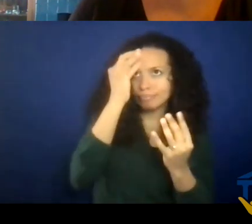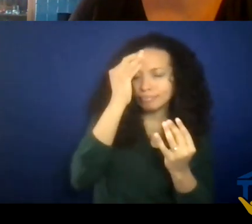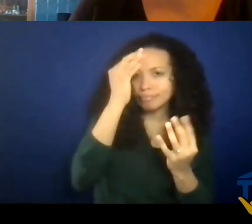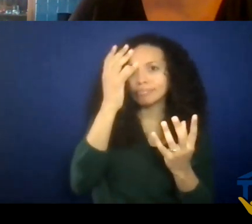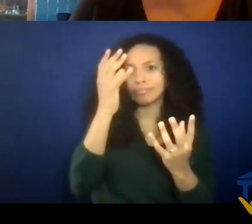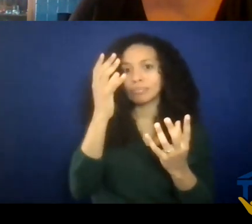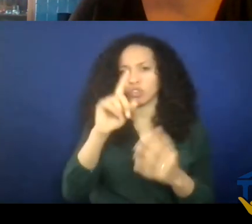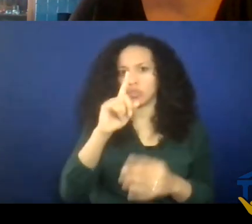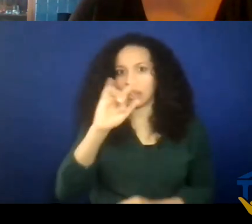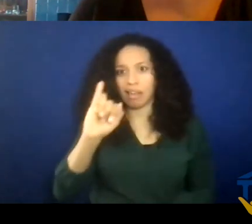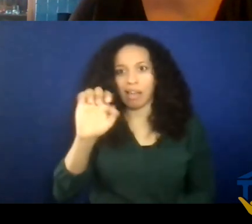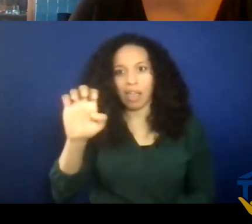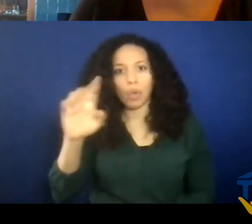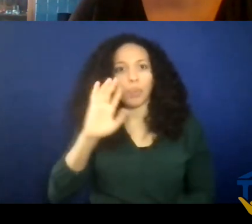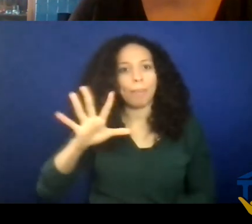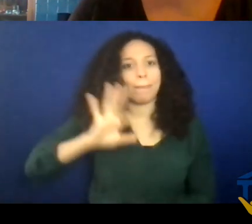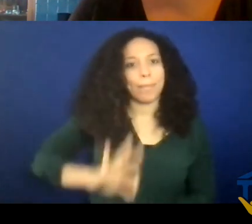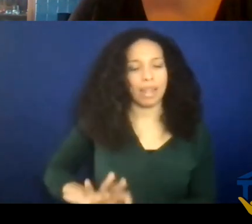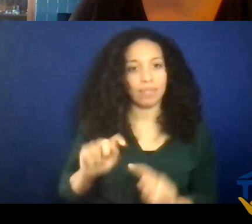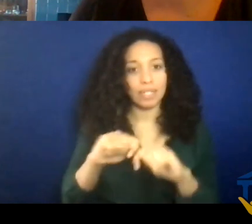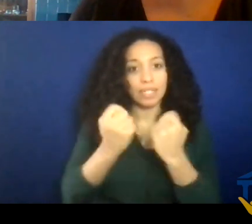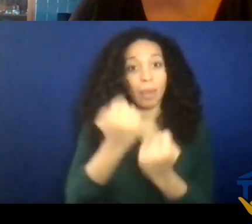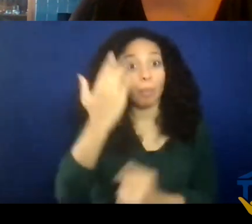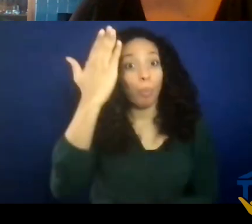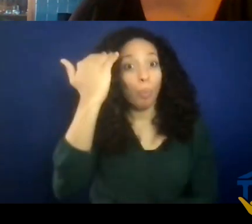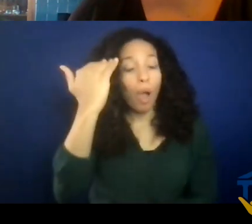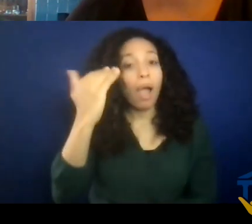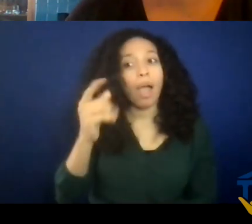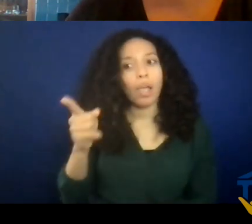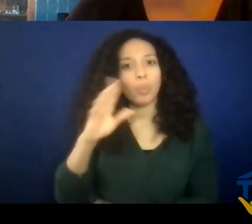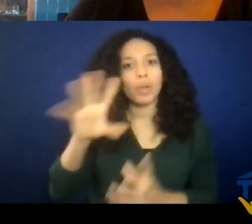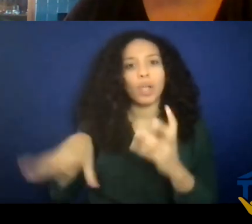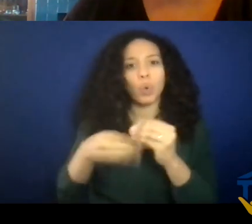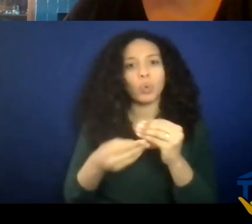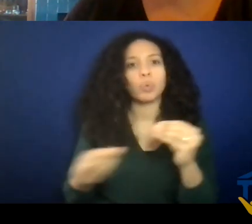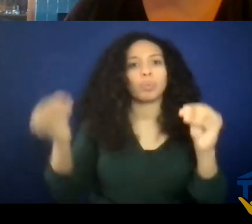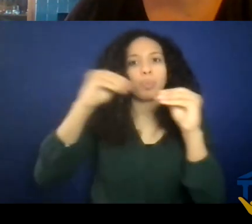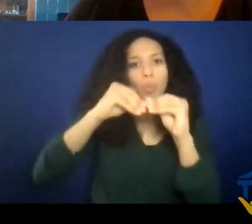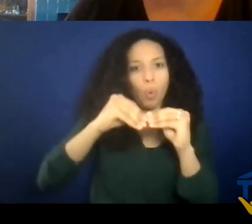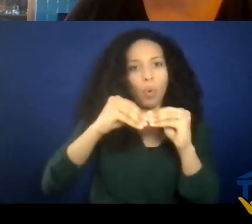because it will include additional information and expertise about your child. The next step of the